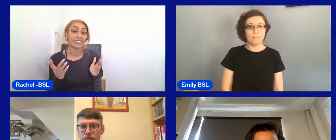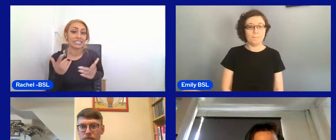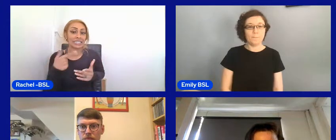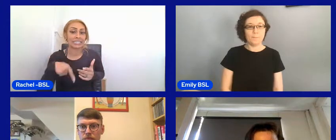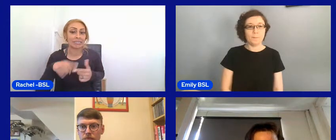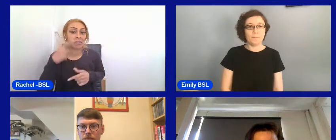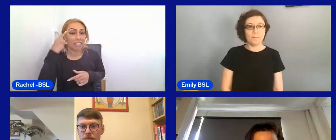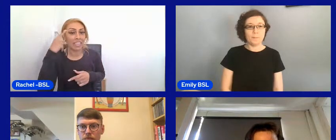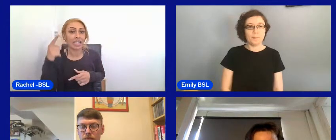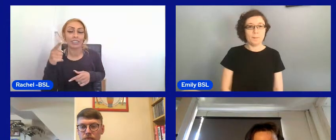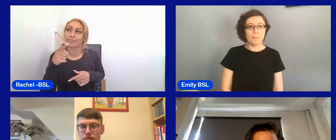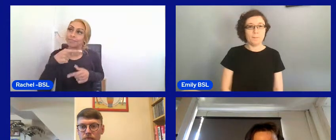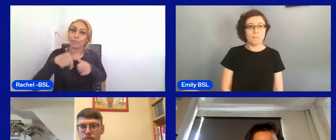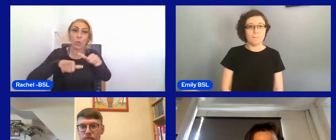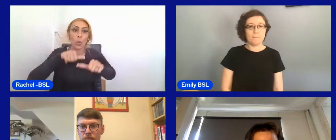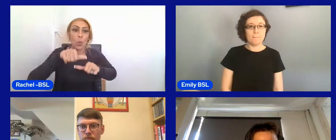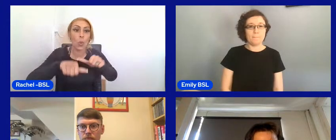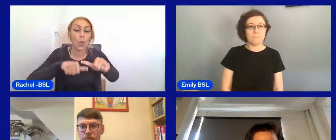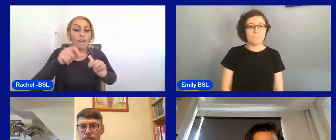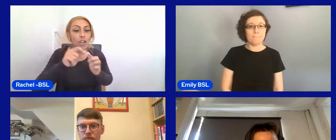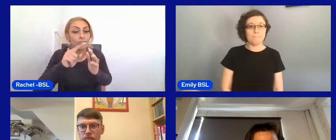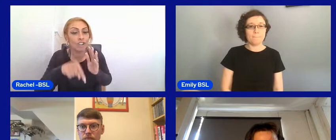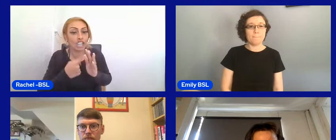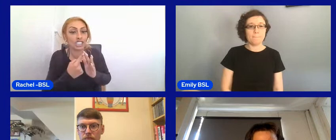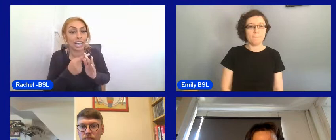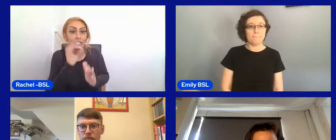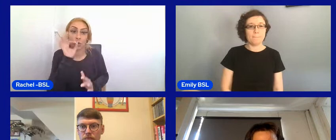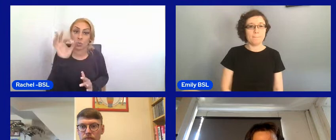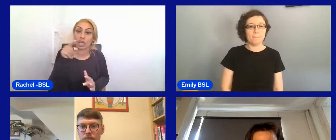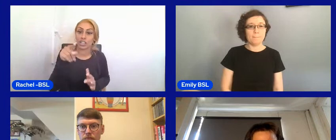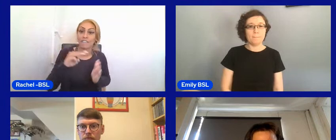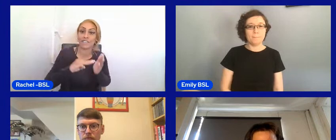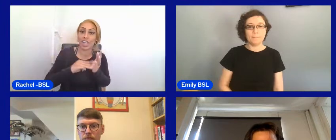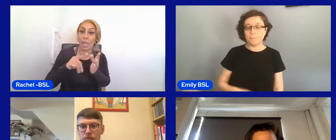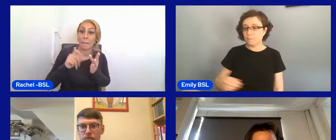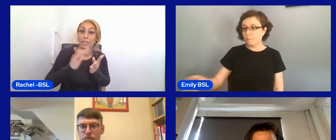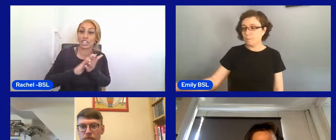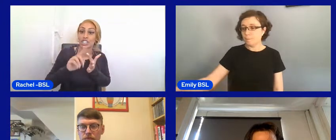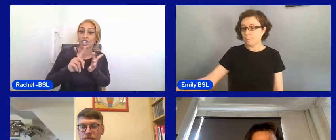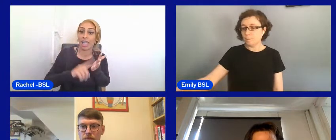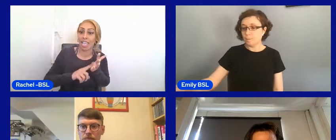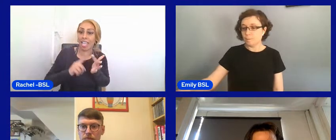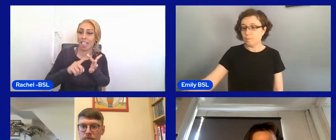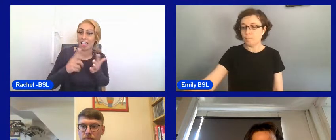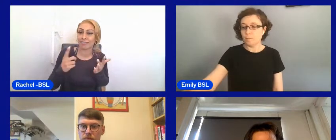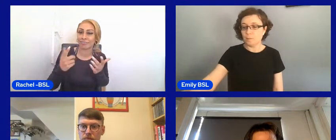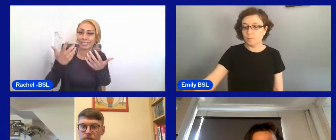actually, without the right relationships the data is quite worthless, and all of these project.